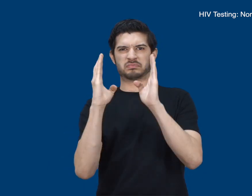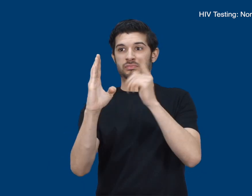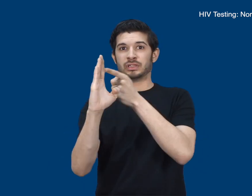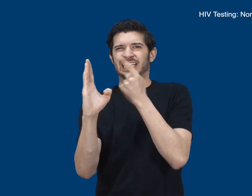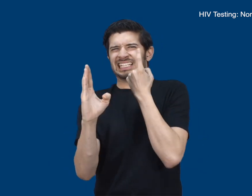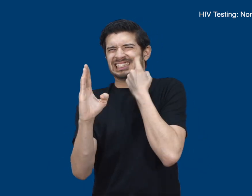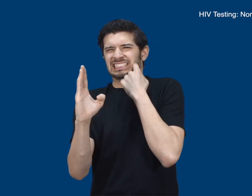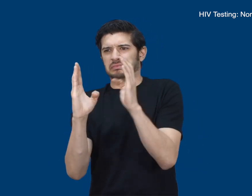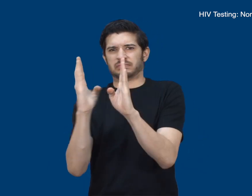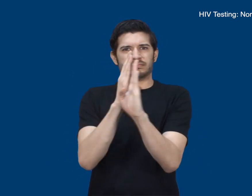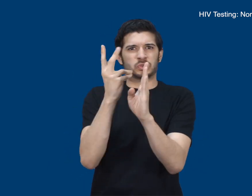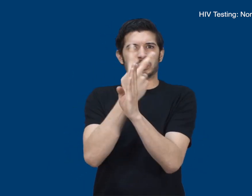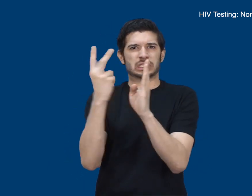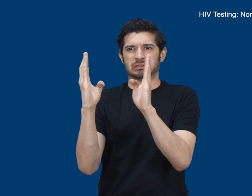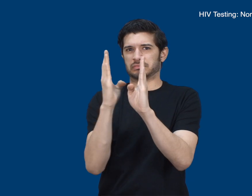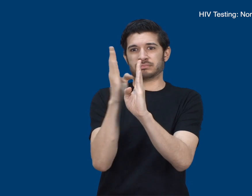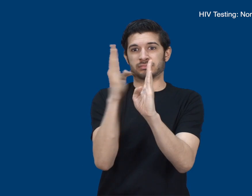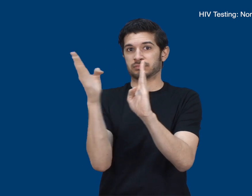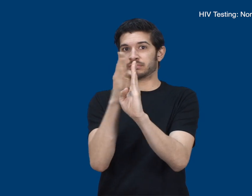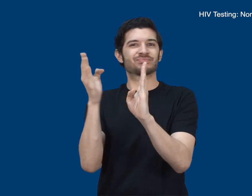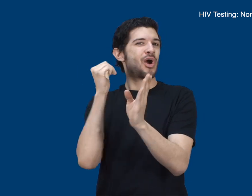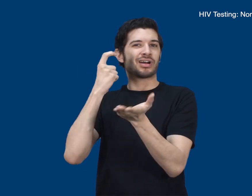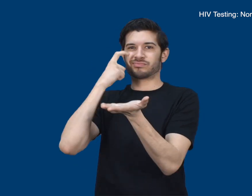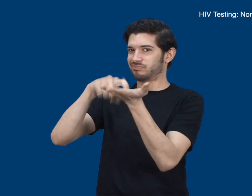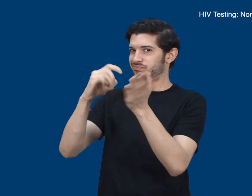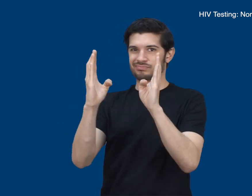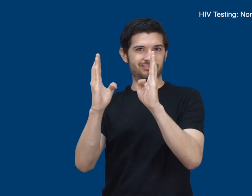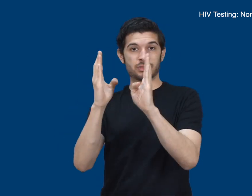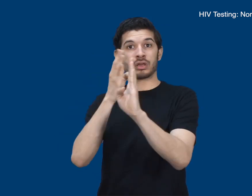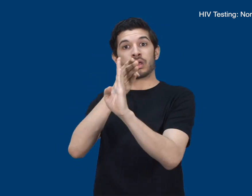and the test will not be able to see if you have HIV in your body when you get infected within the first two weeks.